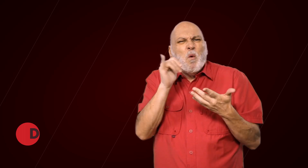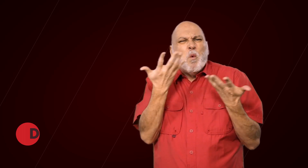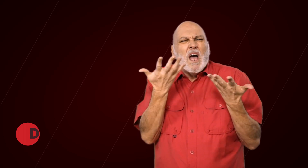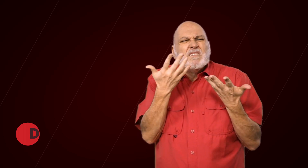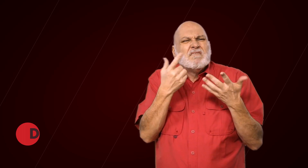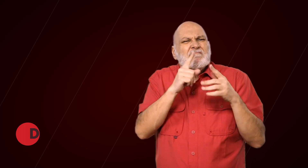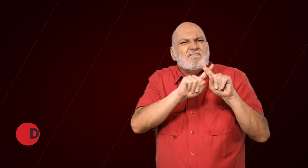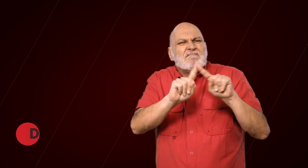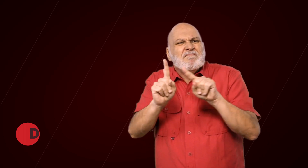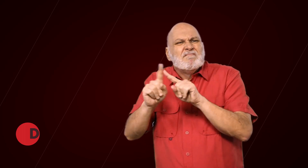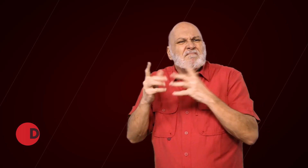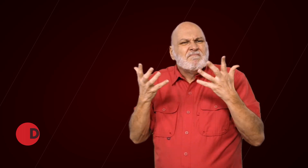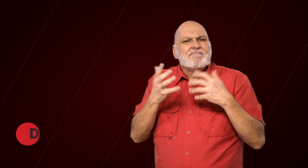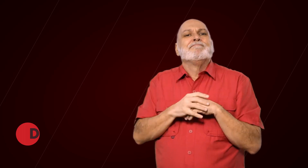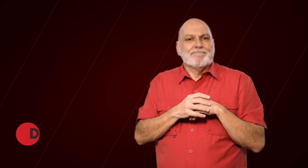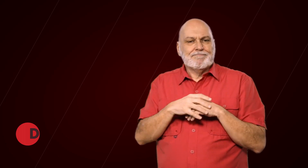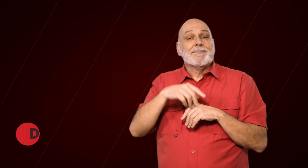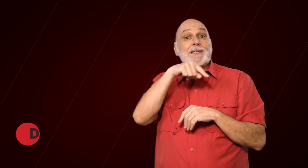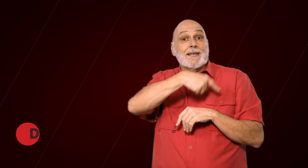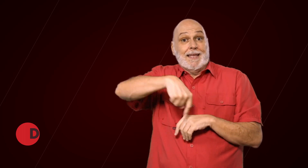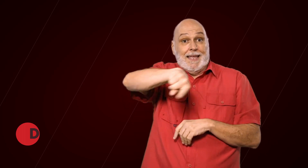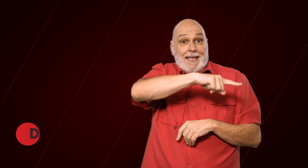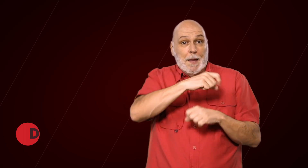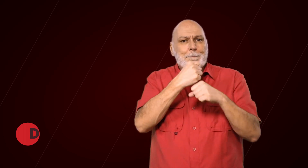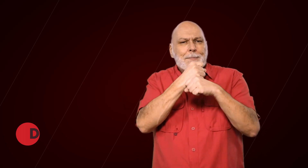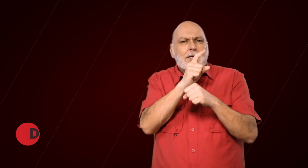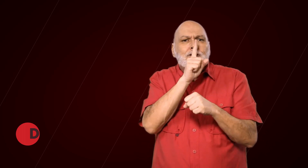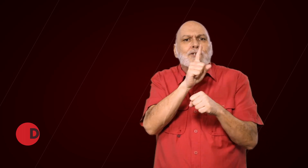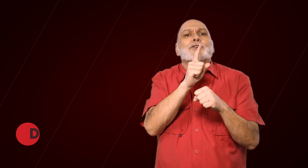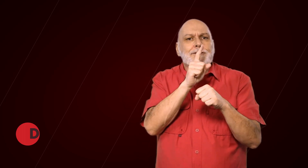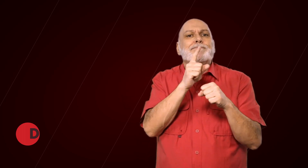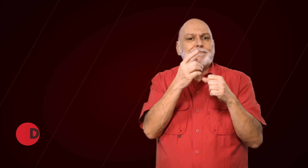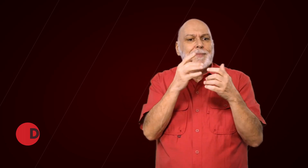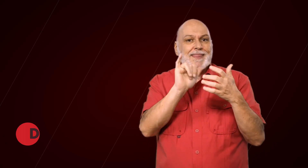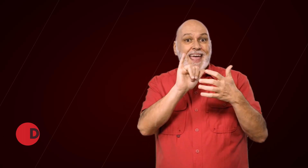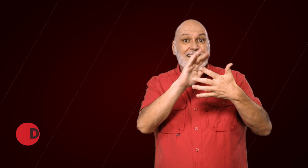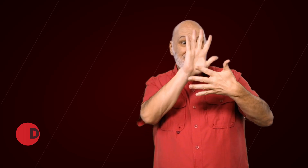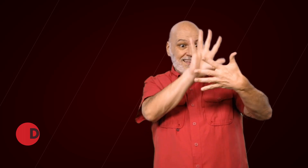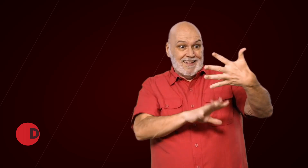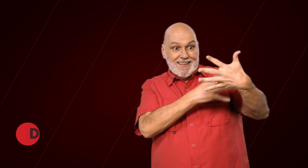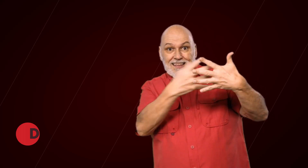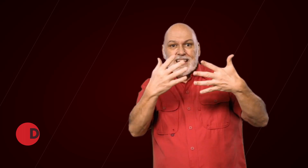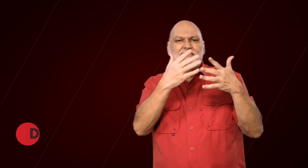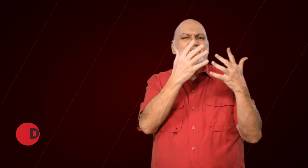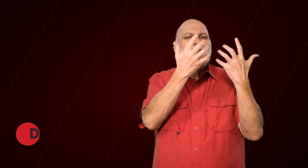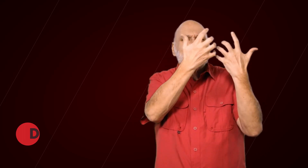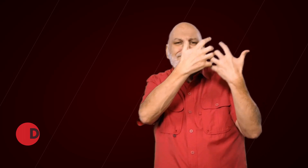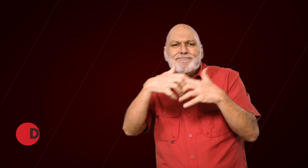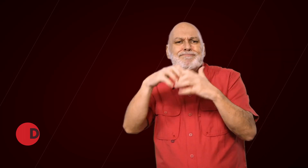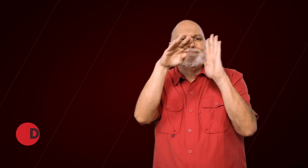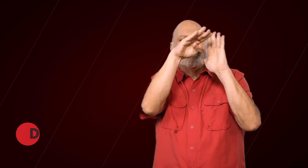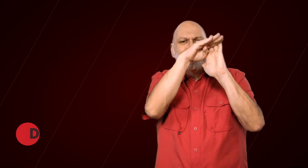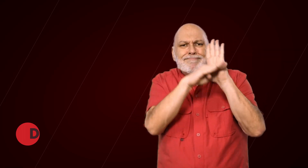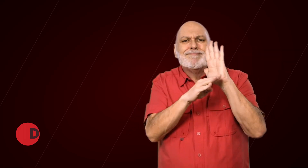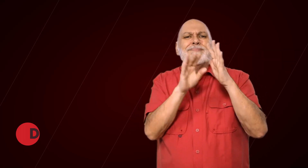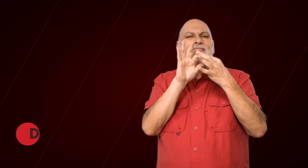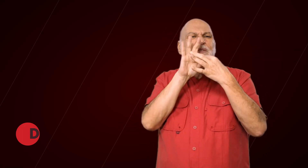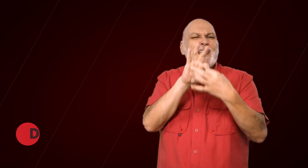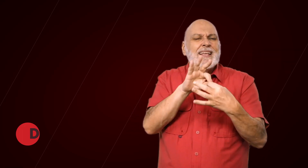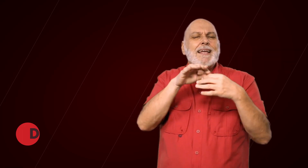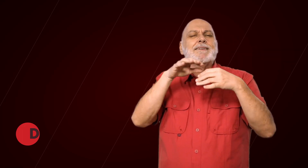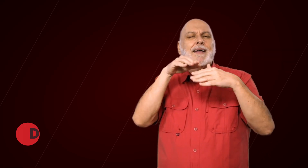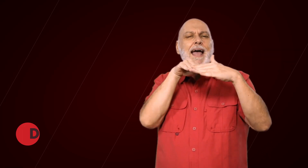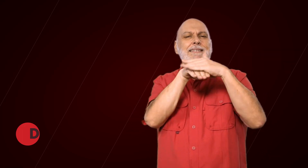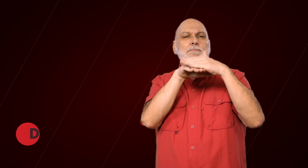it would create mechanisms such as accessibility standards